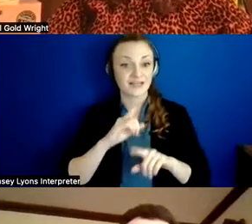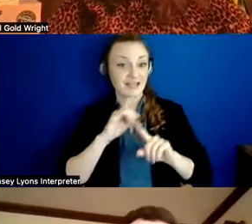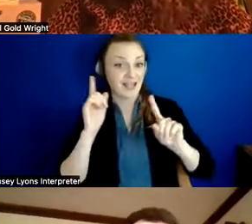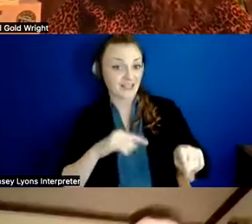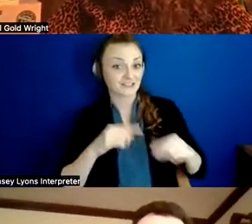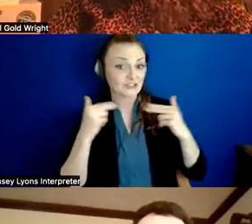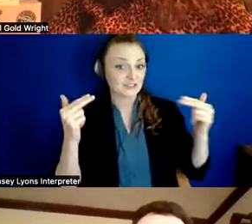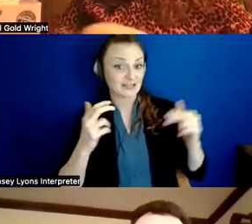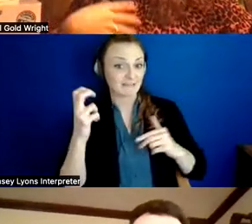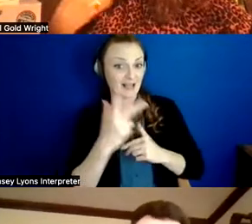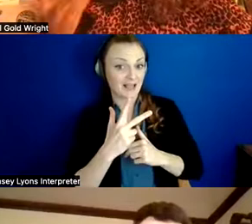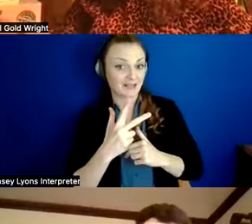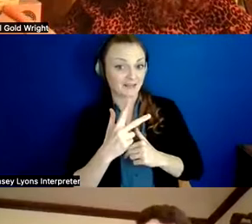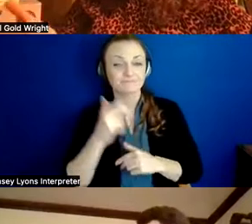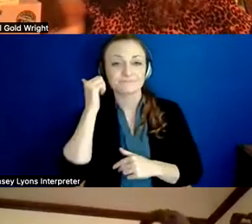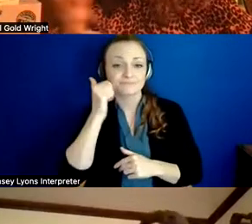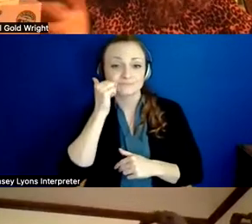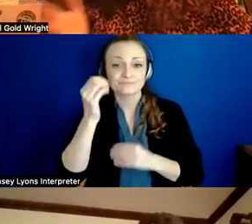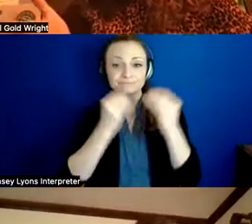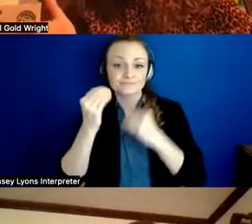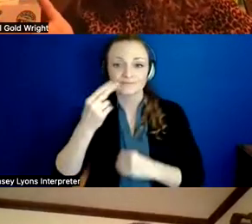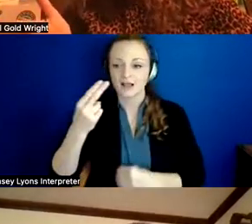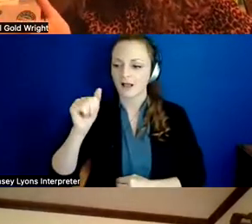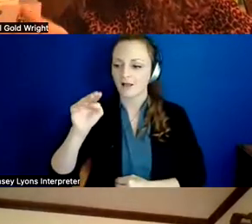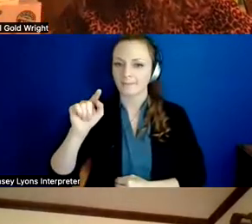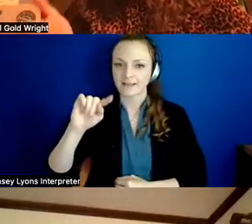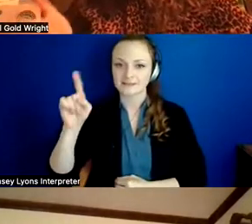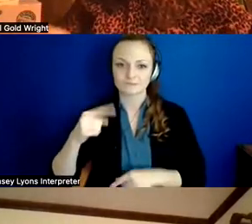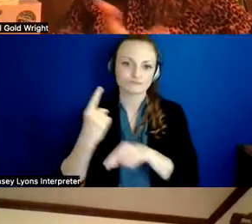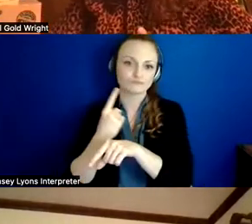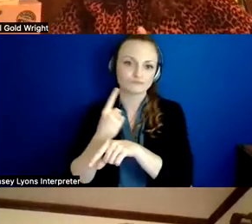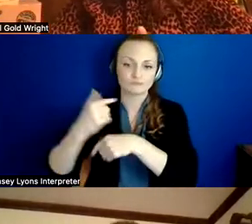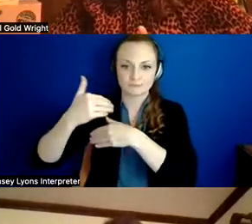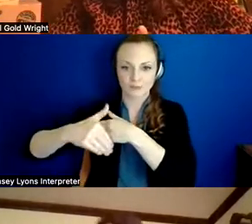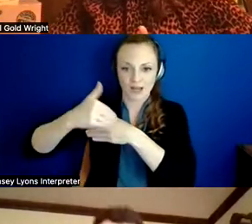all other nights we eat comets, which is regular bread or matza.